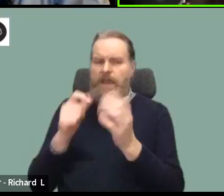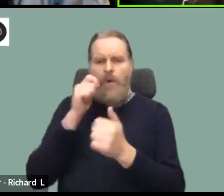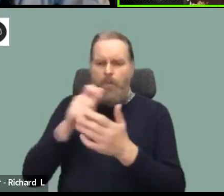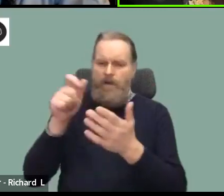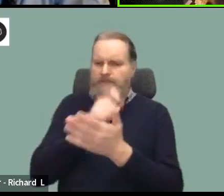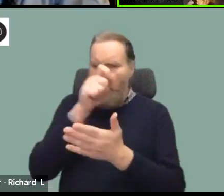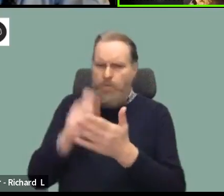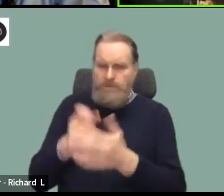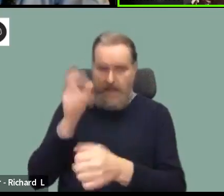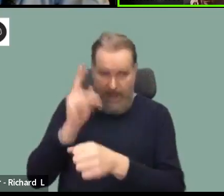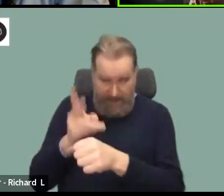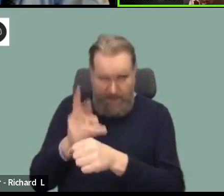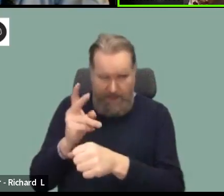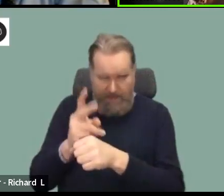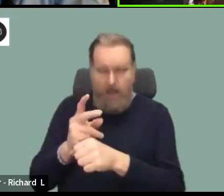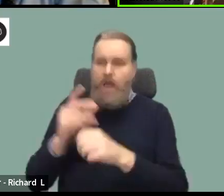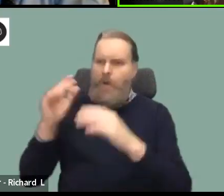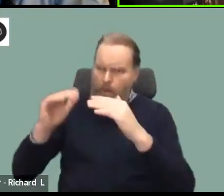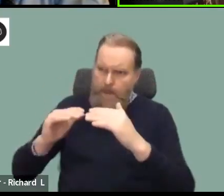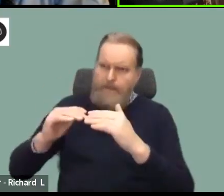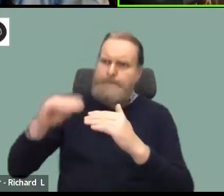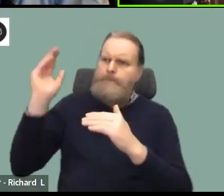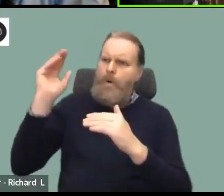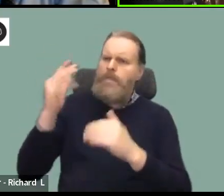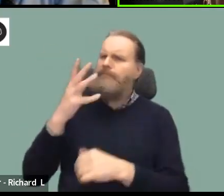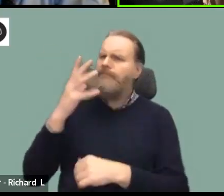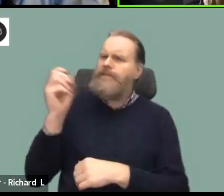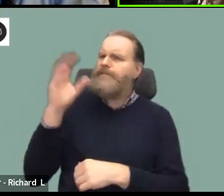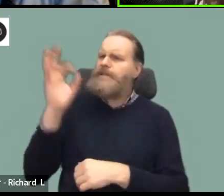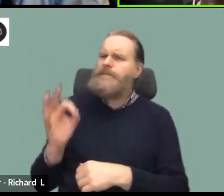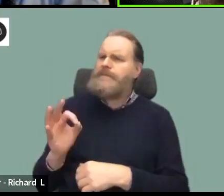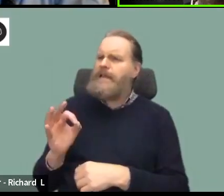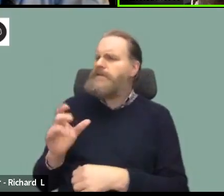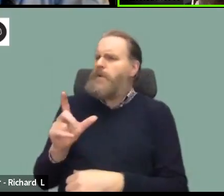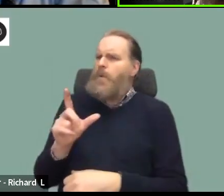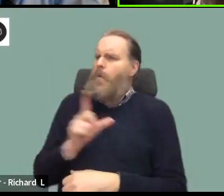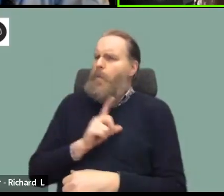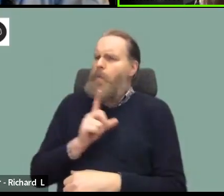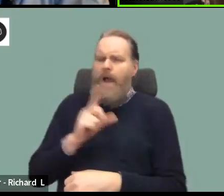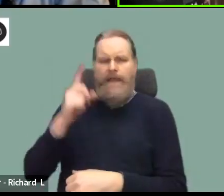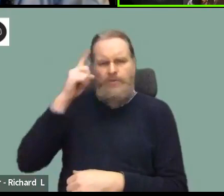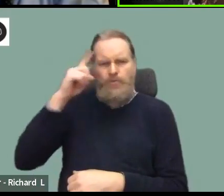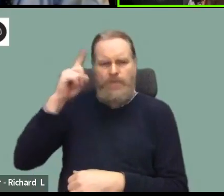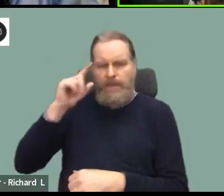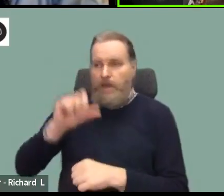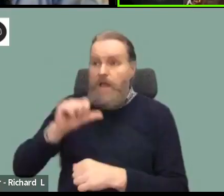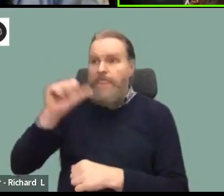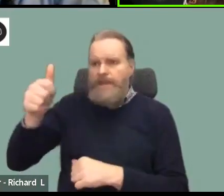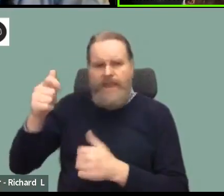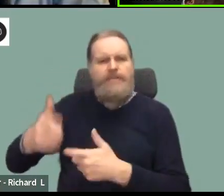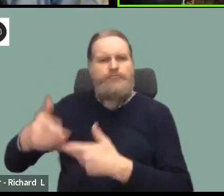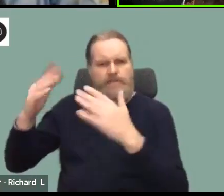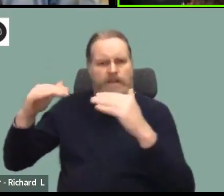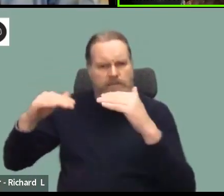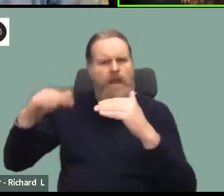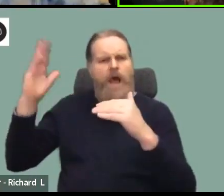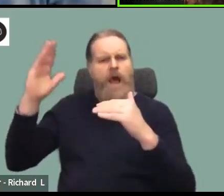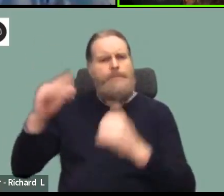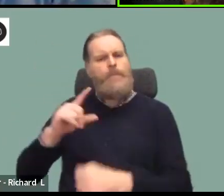next ballot. So in other words, where we're rebalancing the HTML So you came very close next time. do we think the do we think that the the next